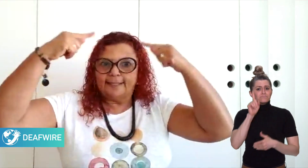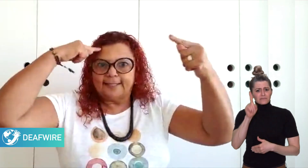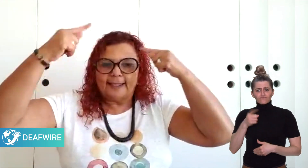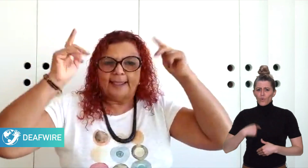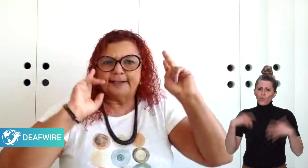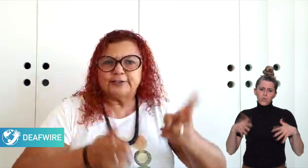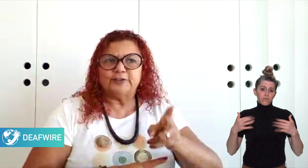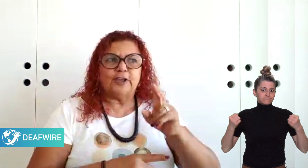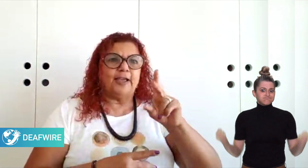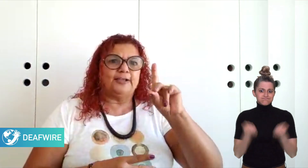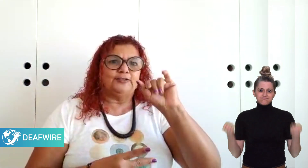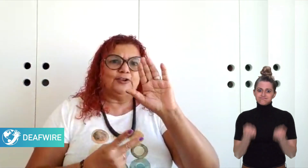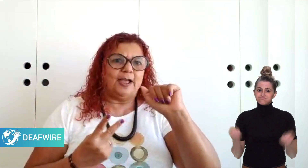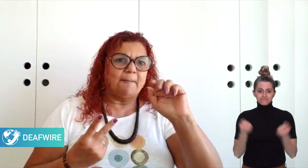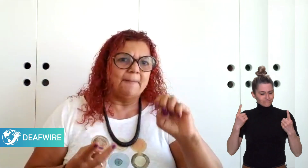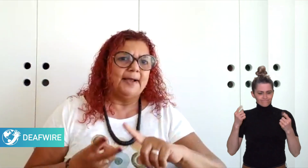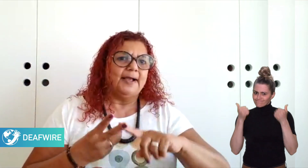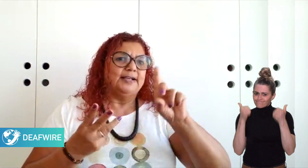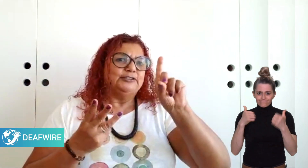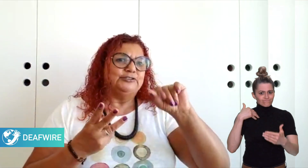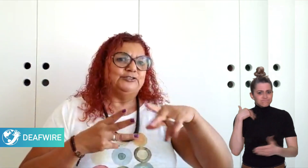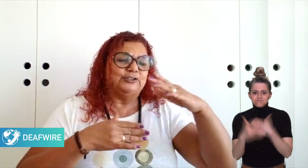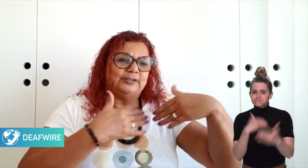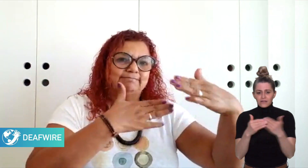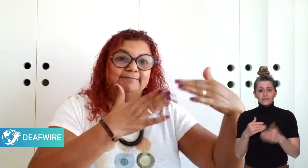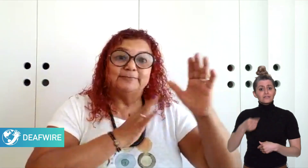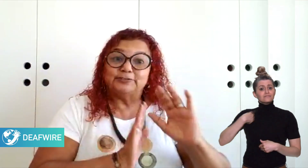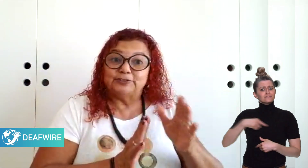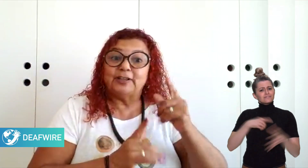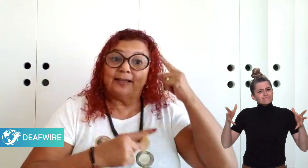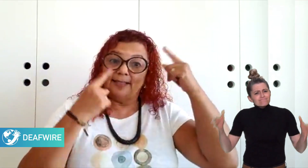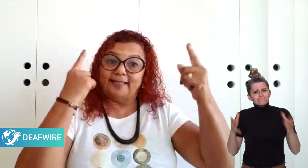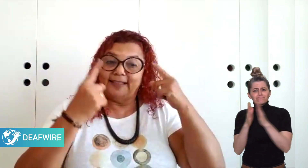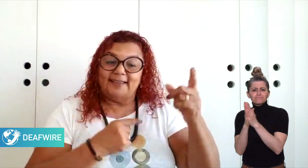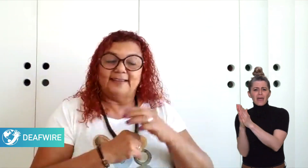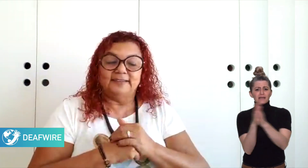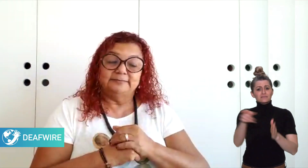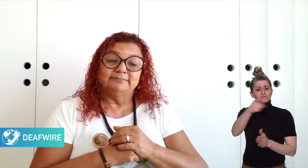Although our association’s doors are closed,